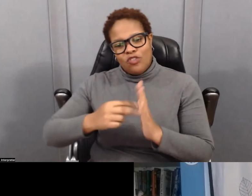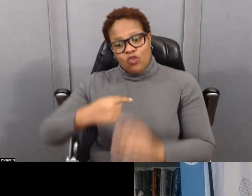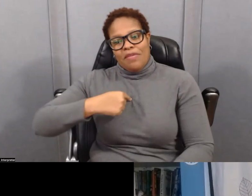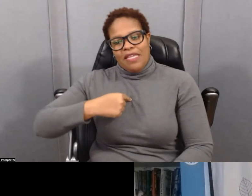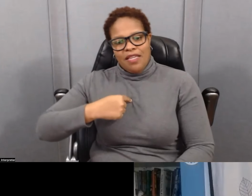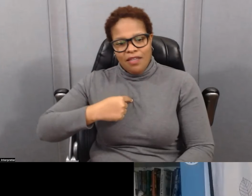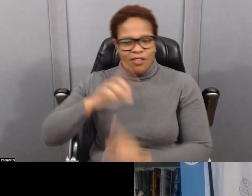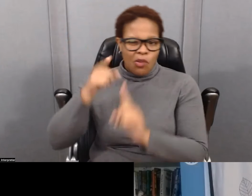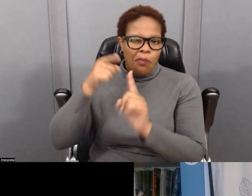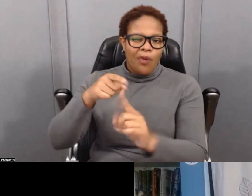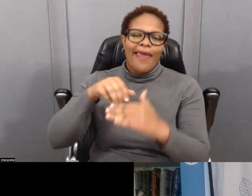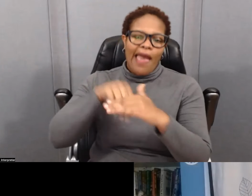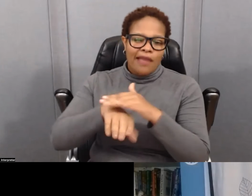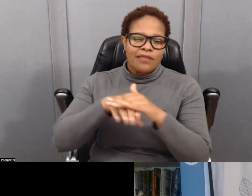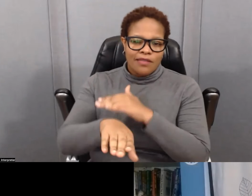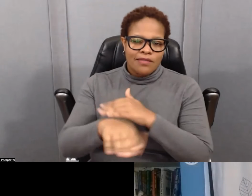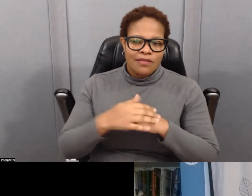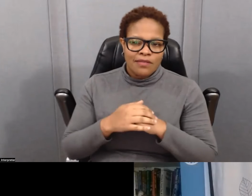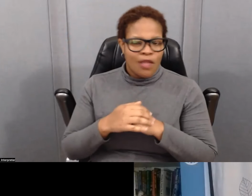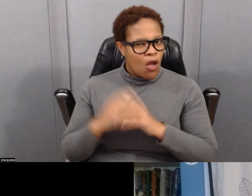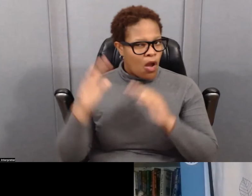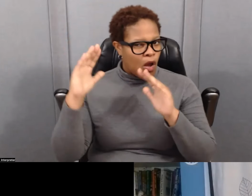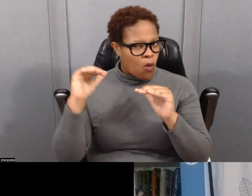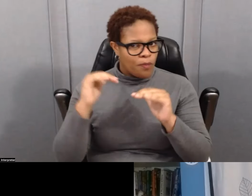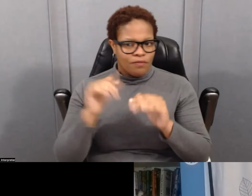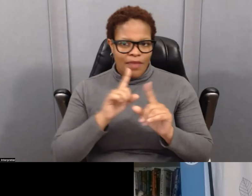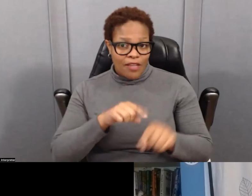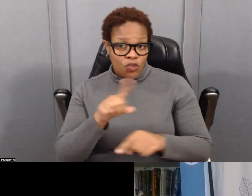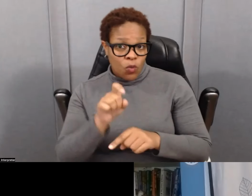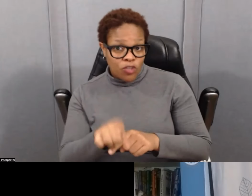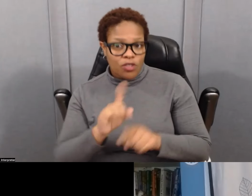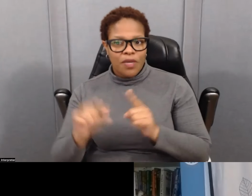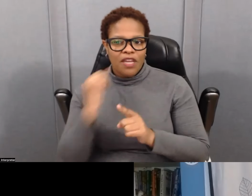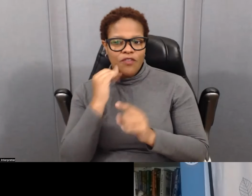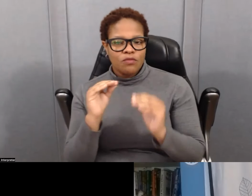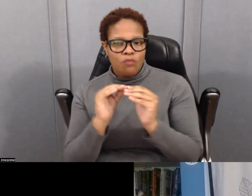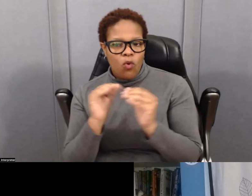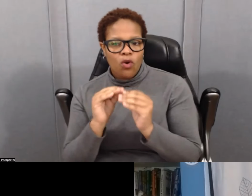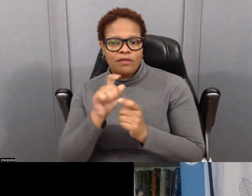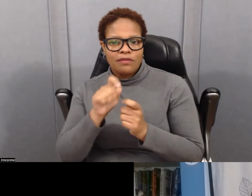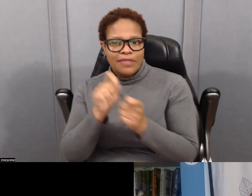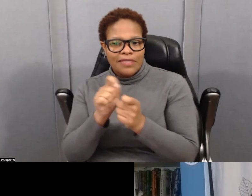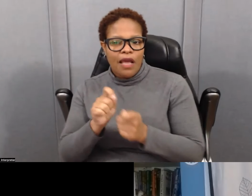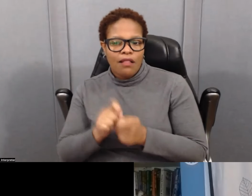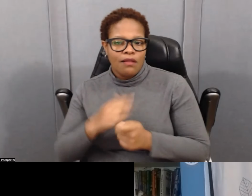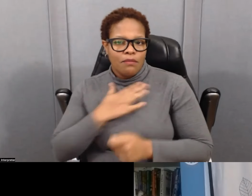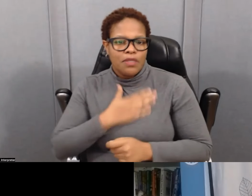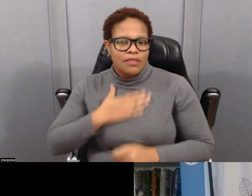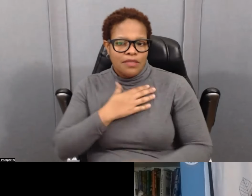So I hope that kind of answers your question, but if there's more detail that I can help, please provide that.